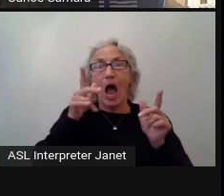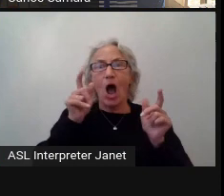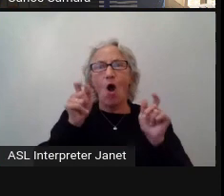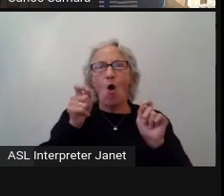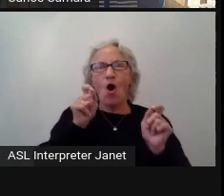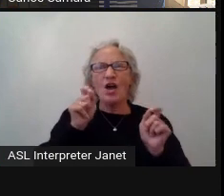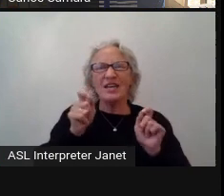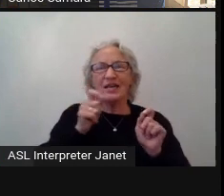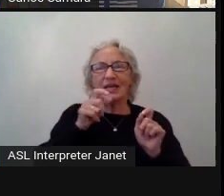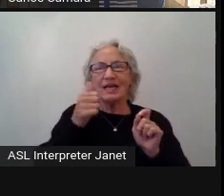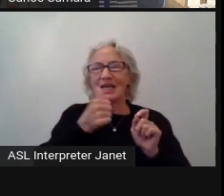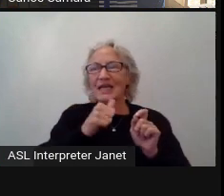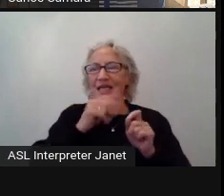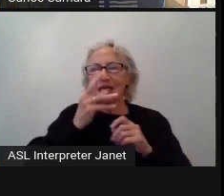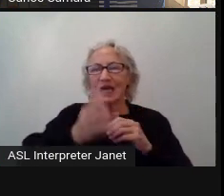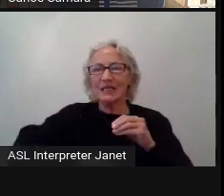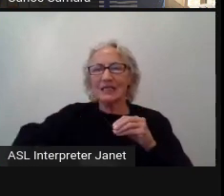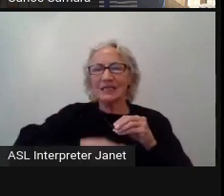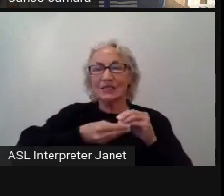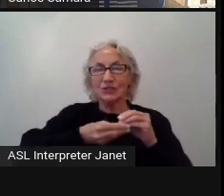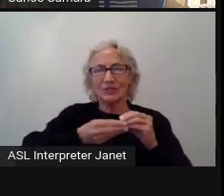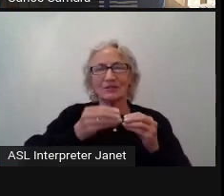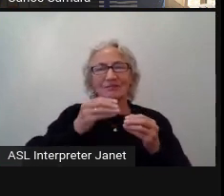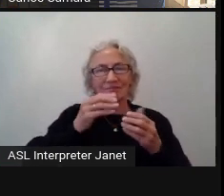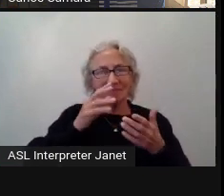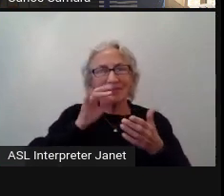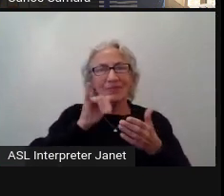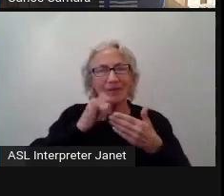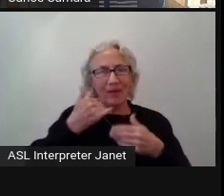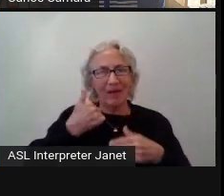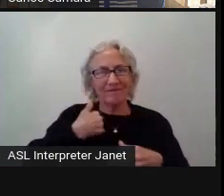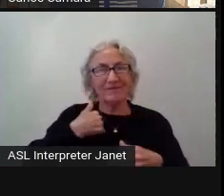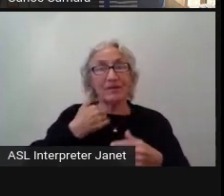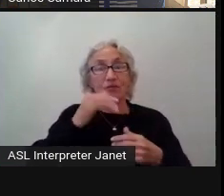into the code, so that whenever a new feature is added,